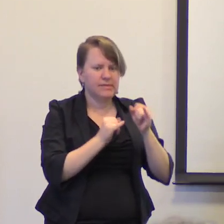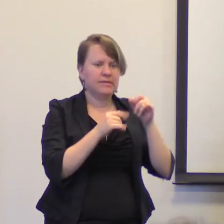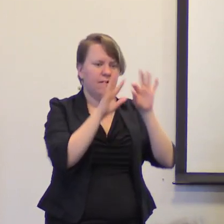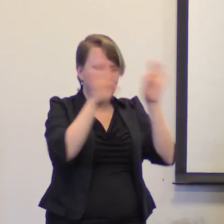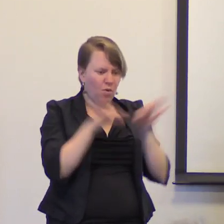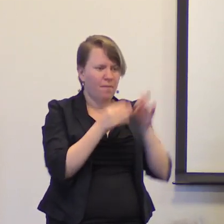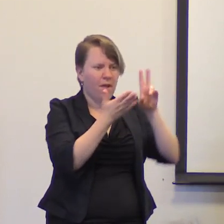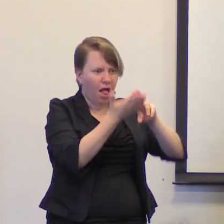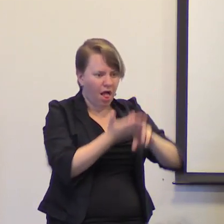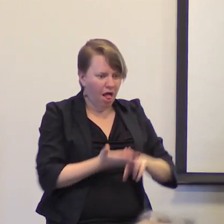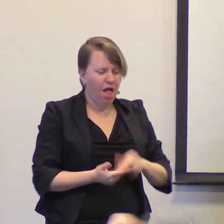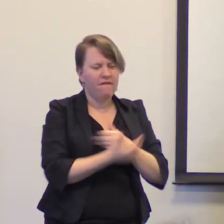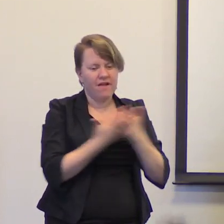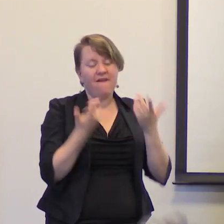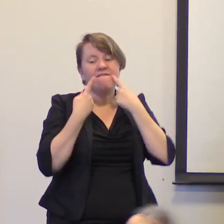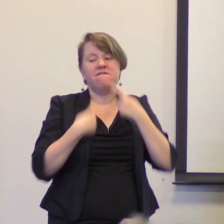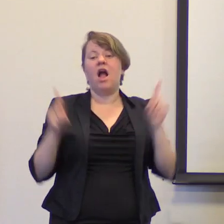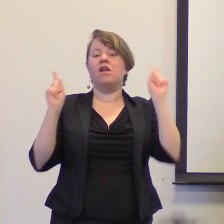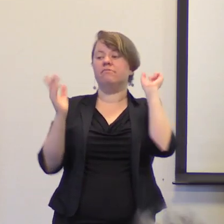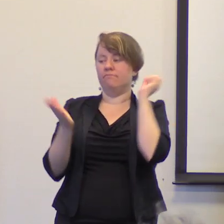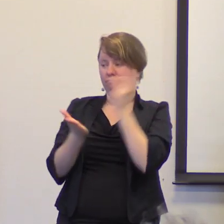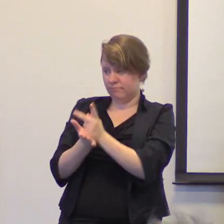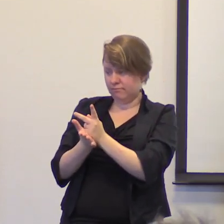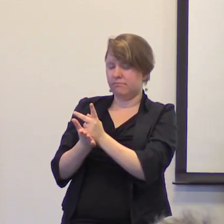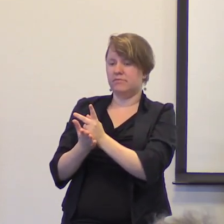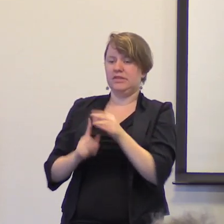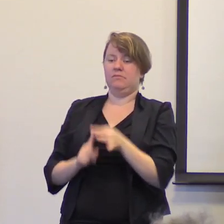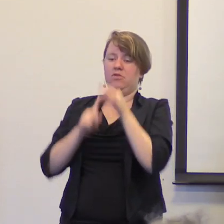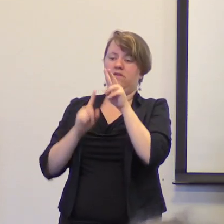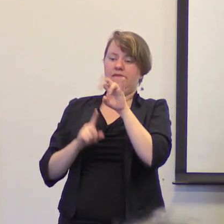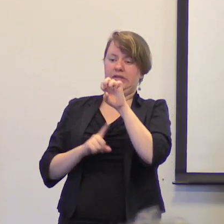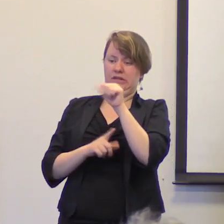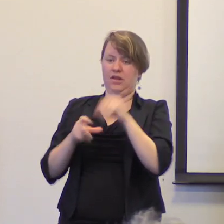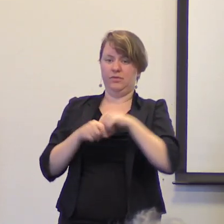Finally, he was granted his special visa and found himself in the air when the travel ban